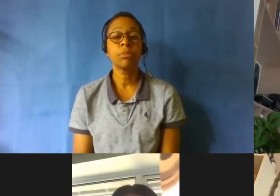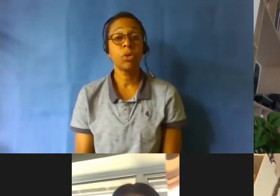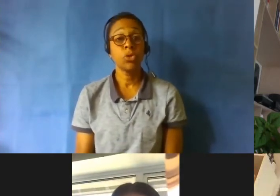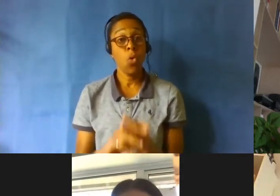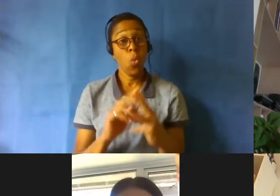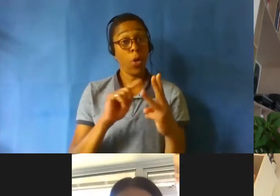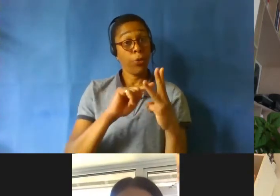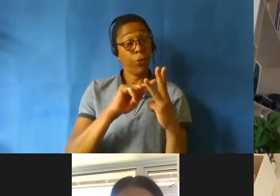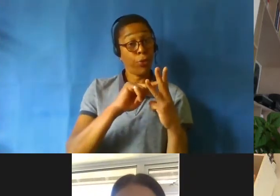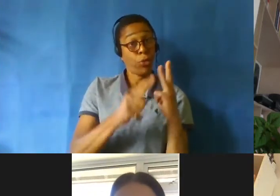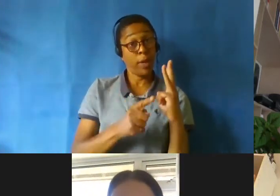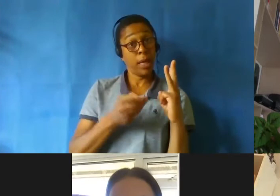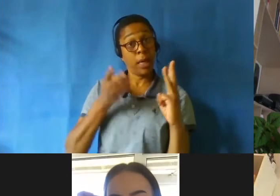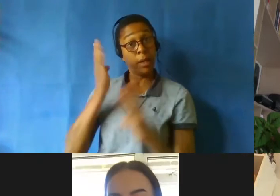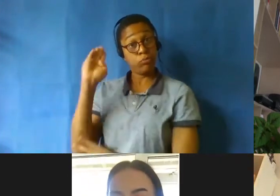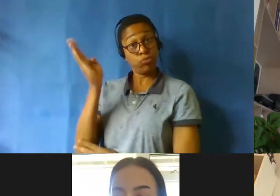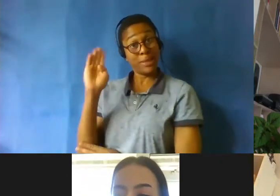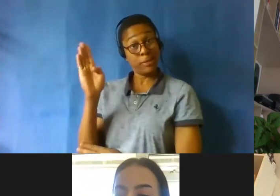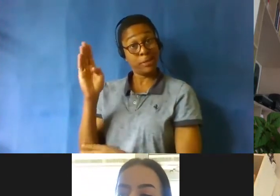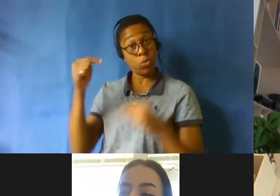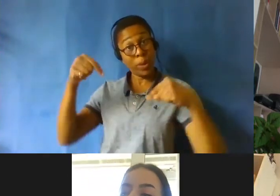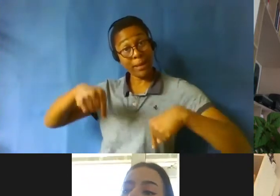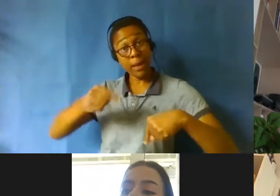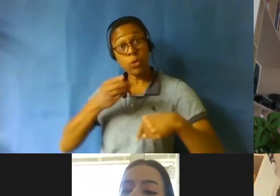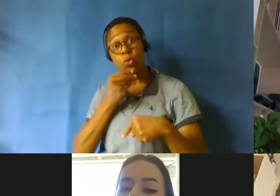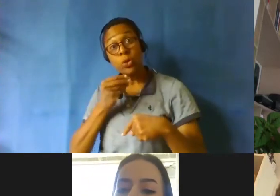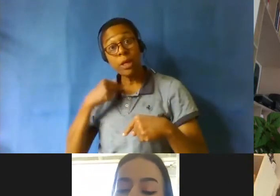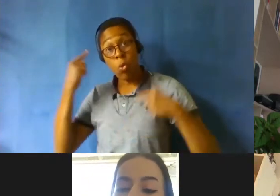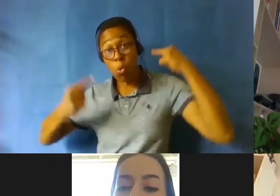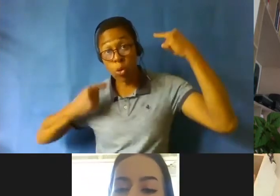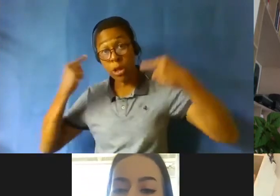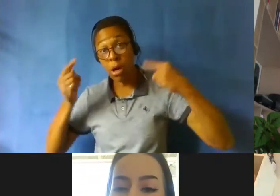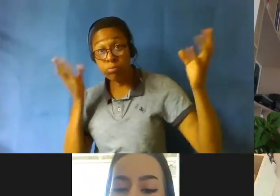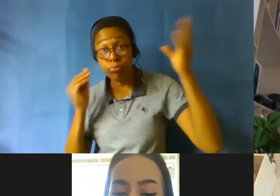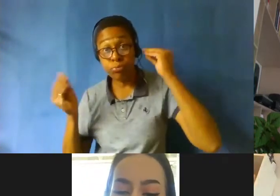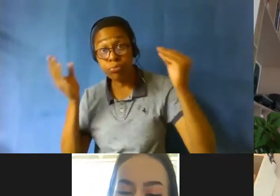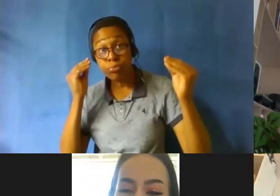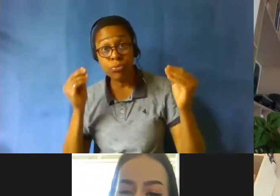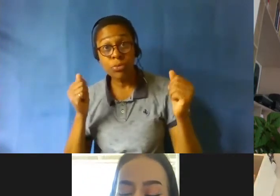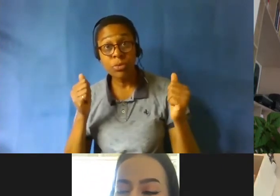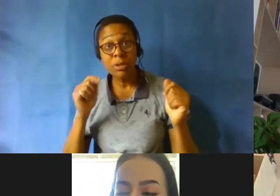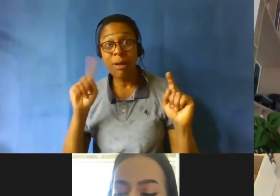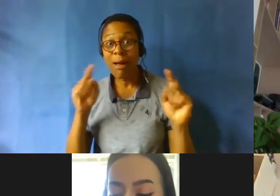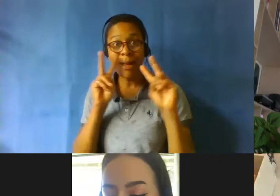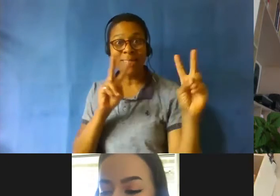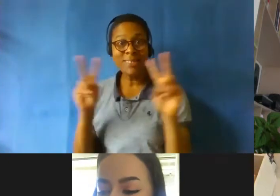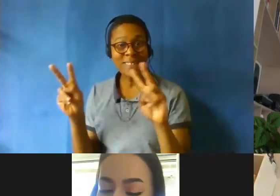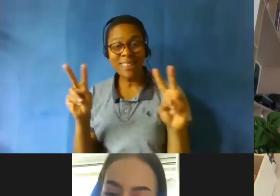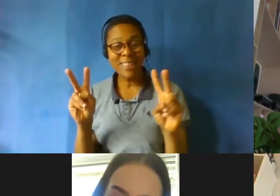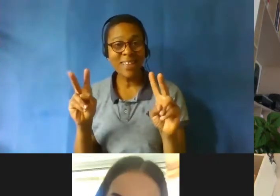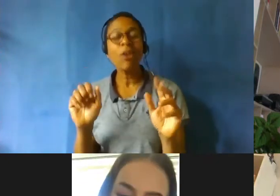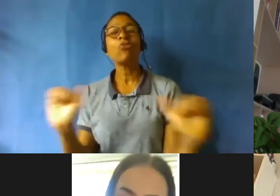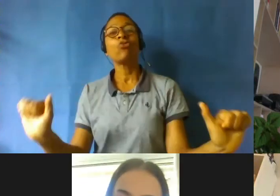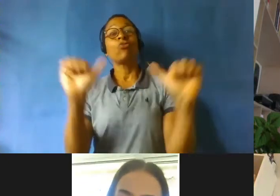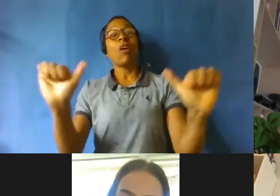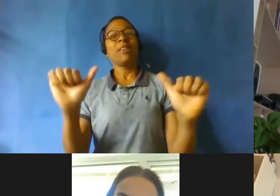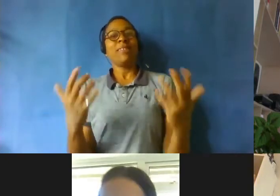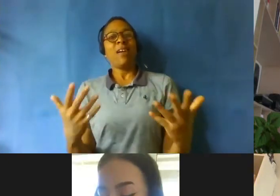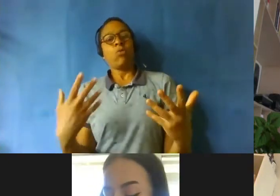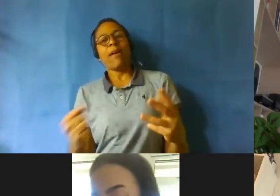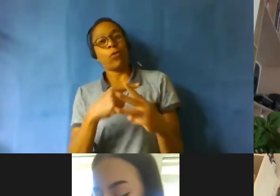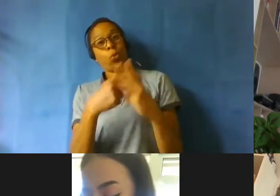you here with the video actually see oh hi hi so we've got our first question in